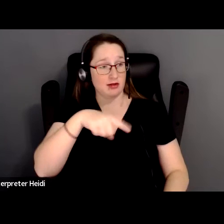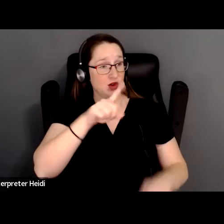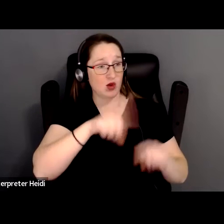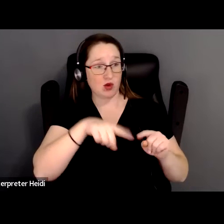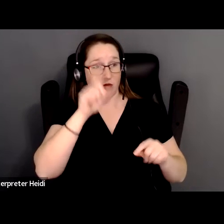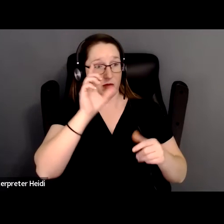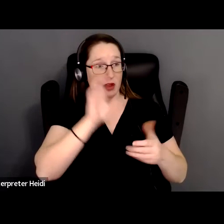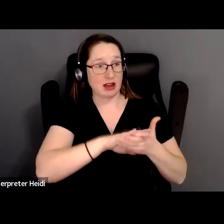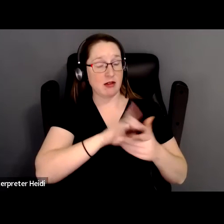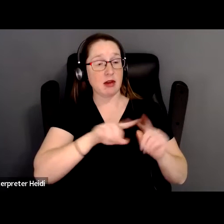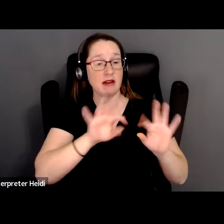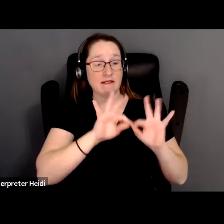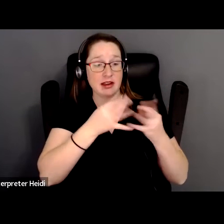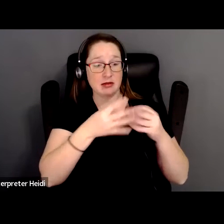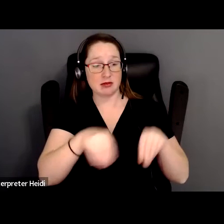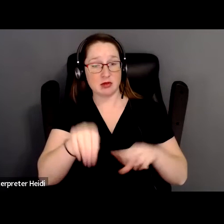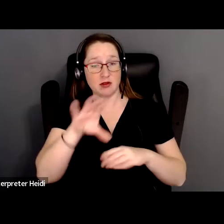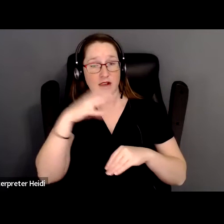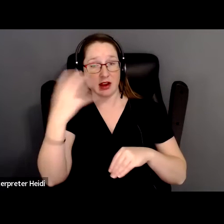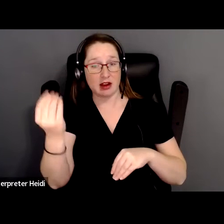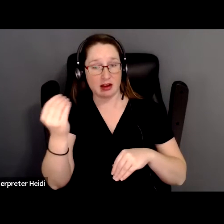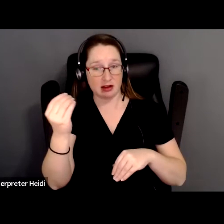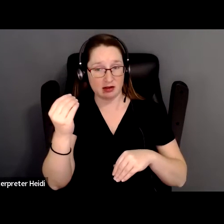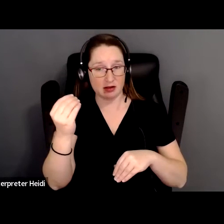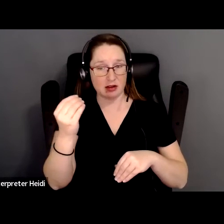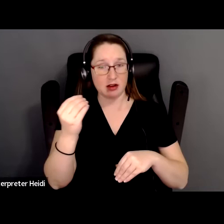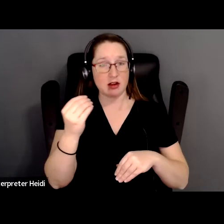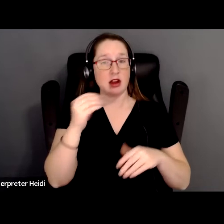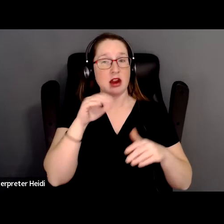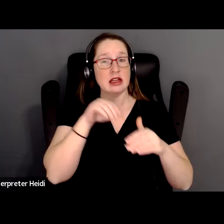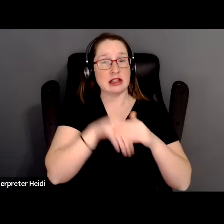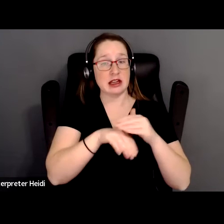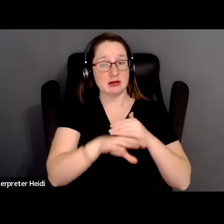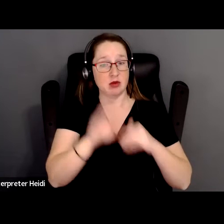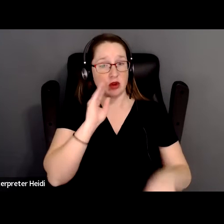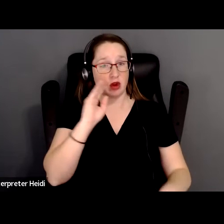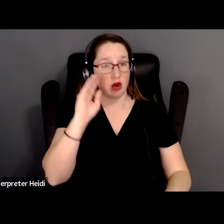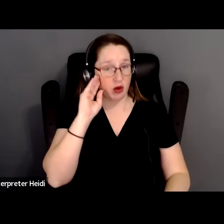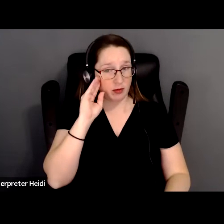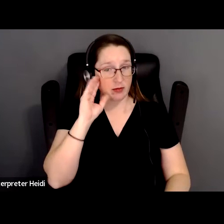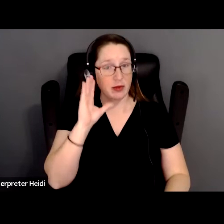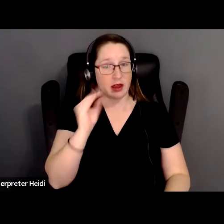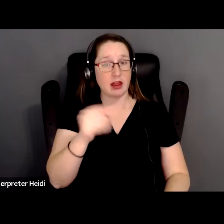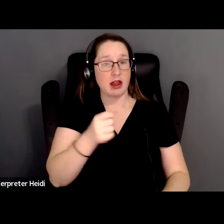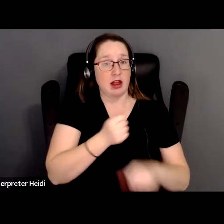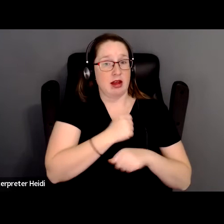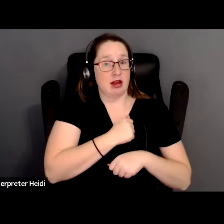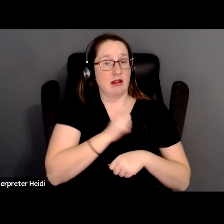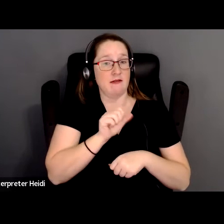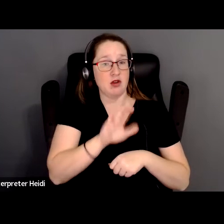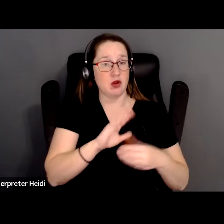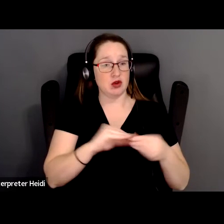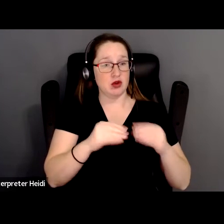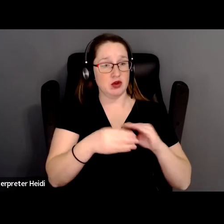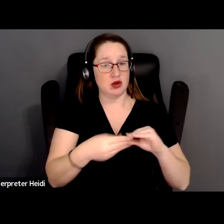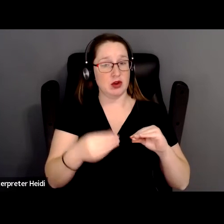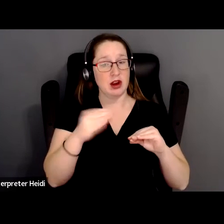but a family is moving out of a accessible home, and they love your story, and they are willing